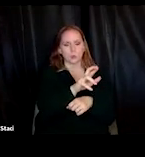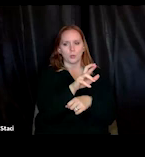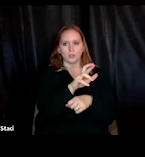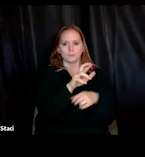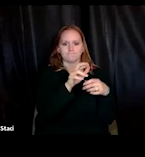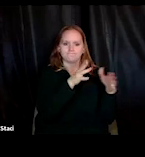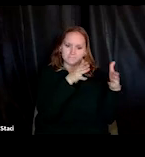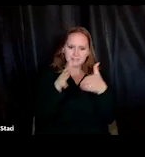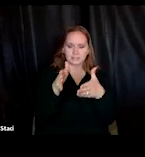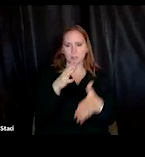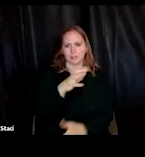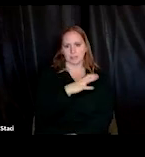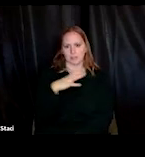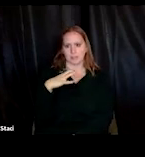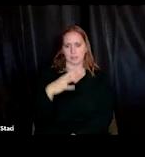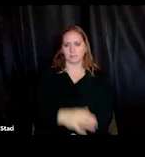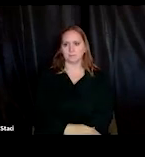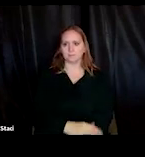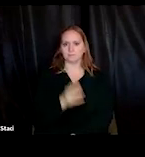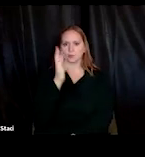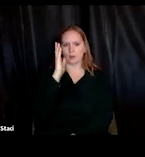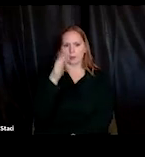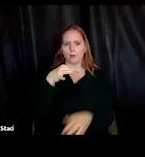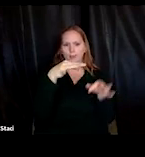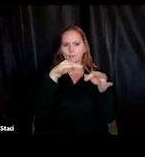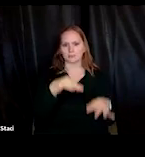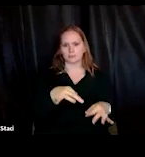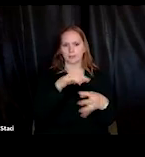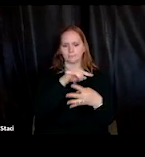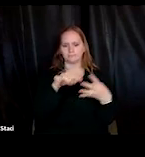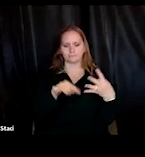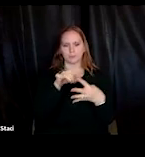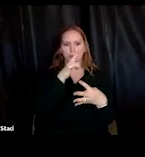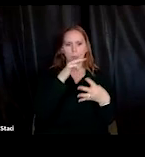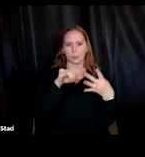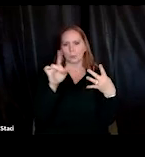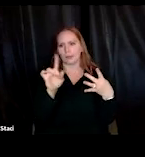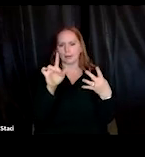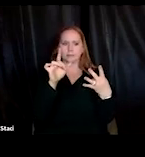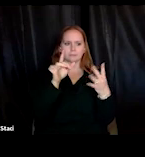over kind of the who and where of our state. And Springfield, Missouri,